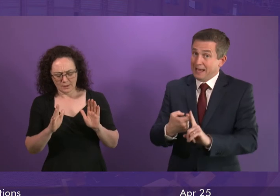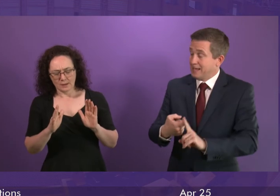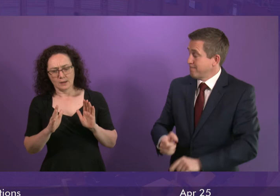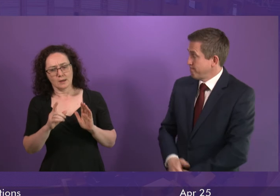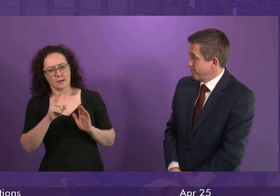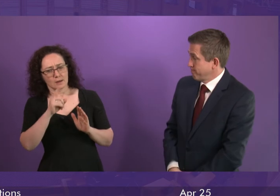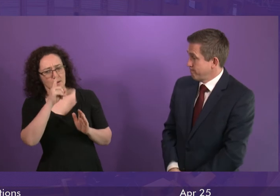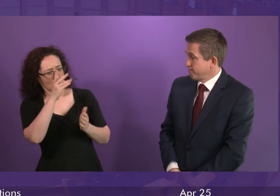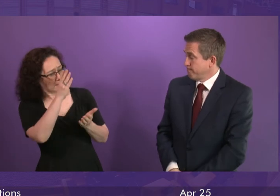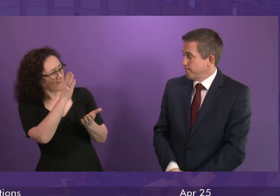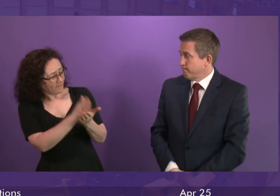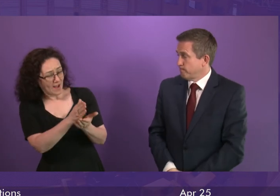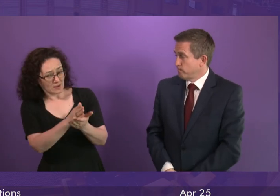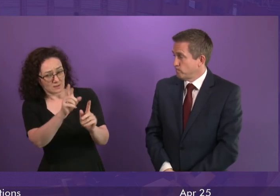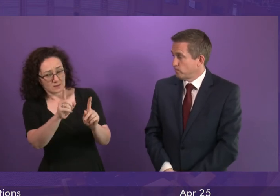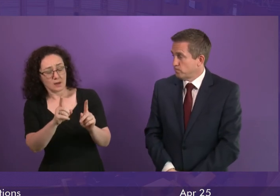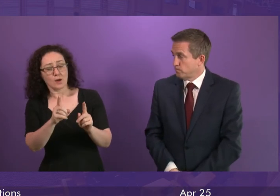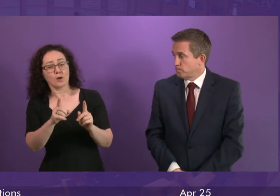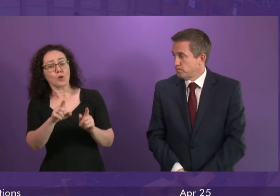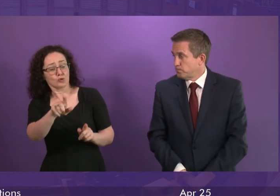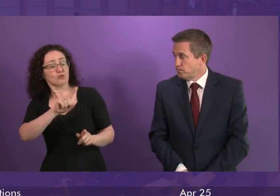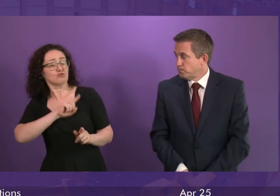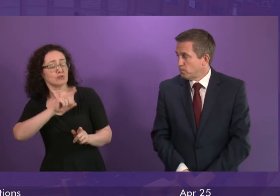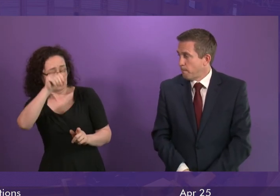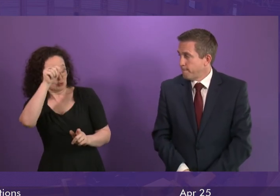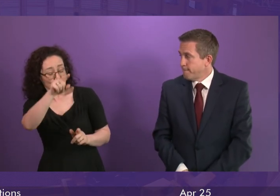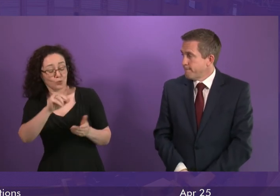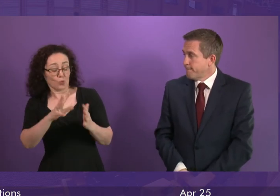On a point of fact—and for reasons that Willie Rennie knows, so I will not repeat